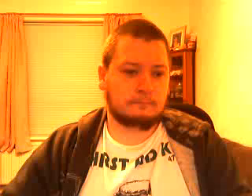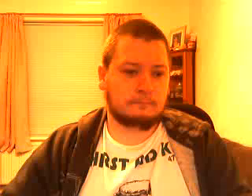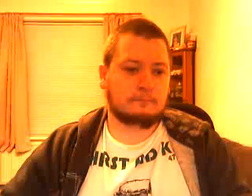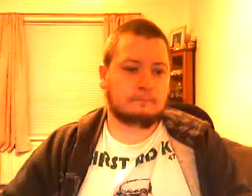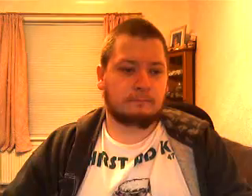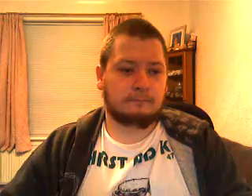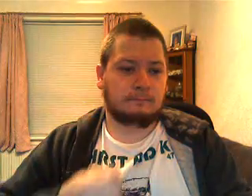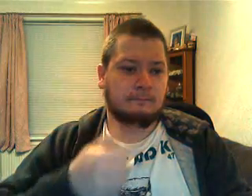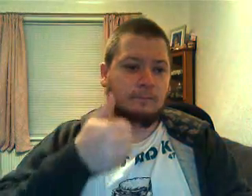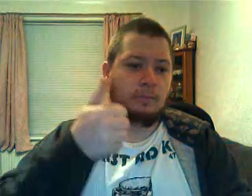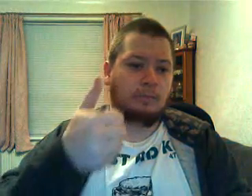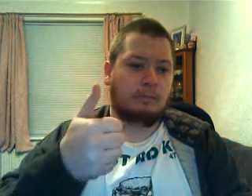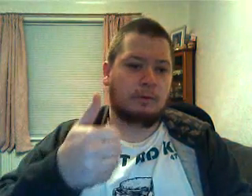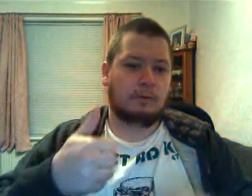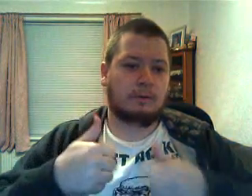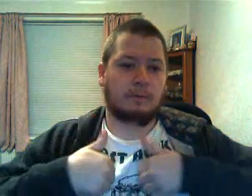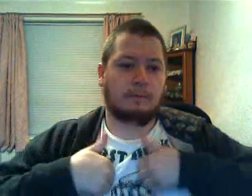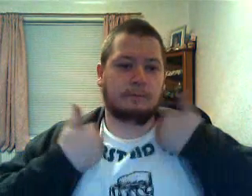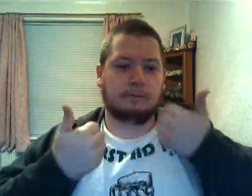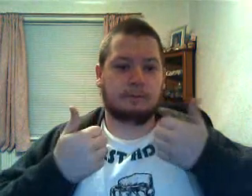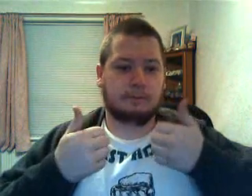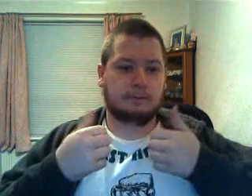Good morning